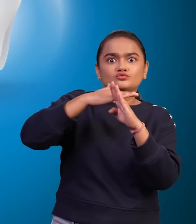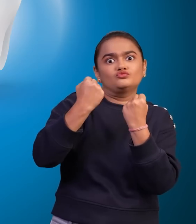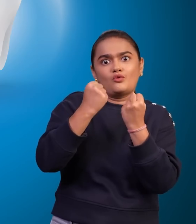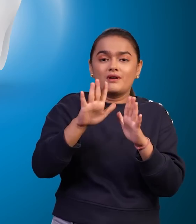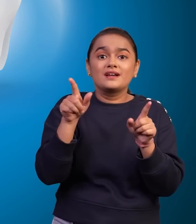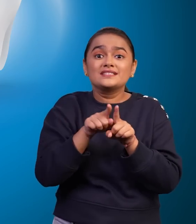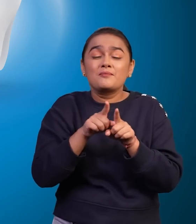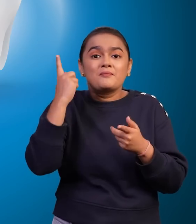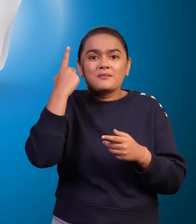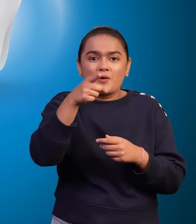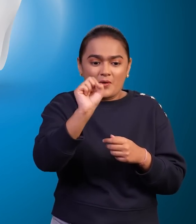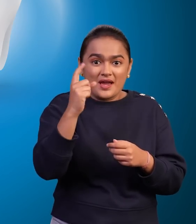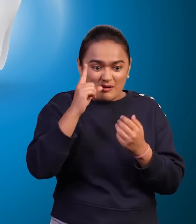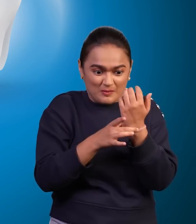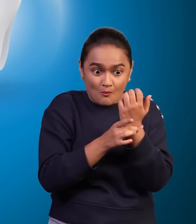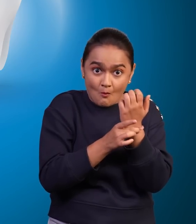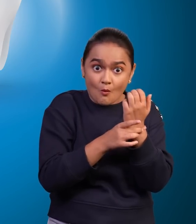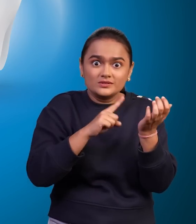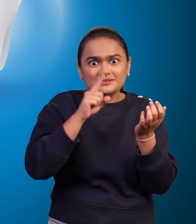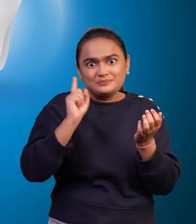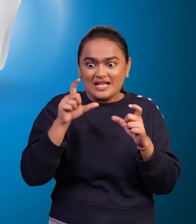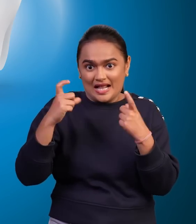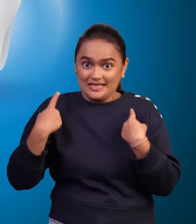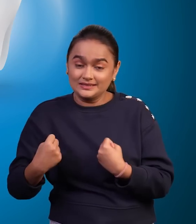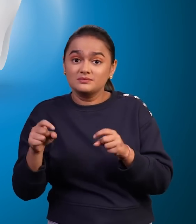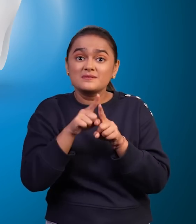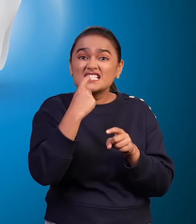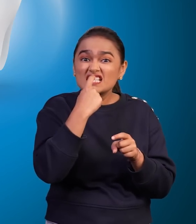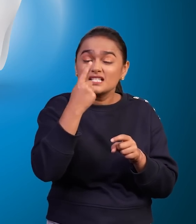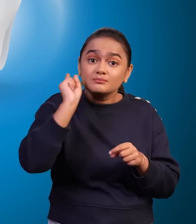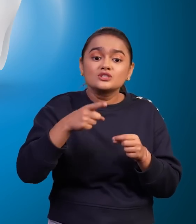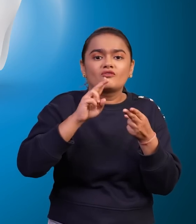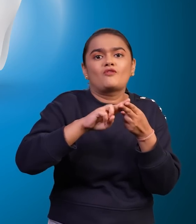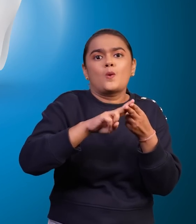Just like bones need calcium, teeth need fluoride.